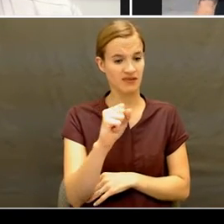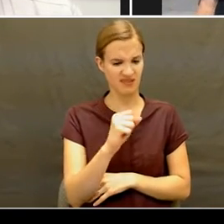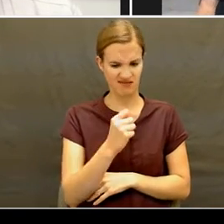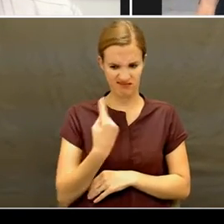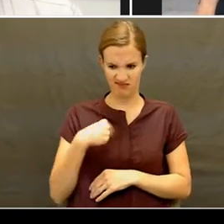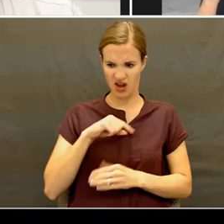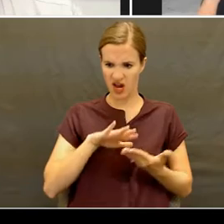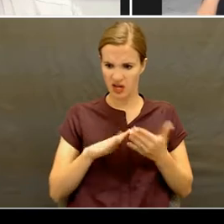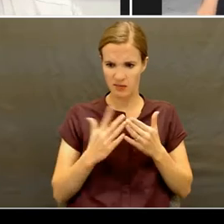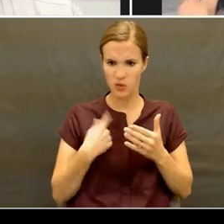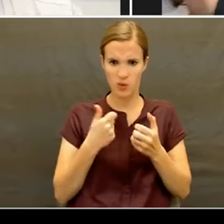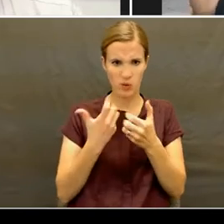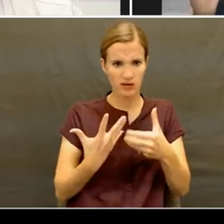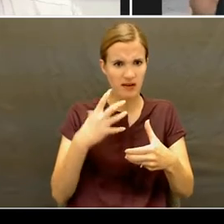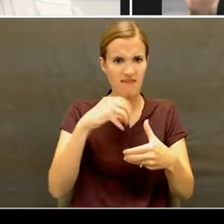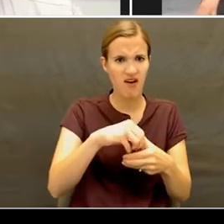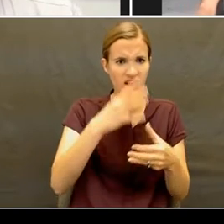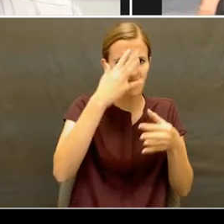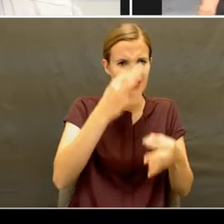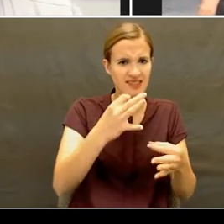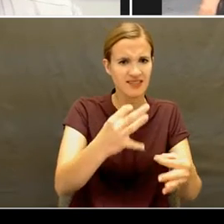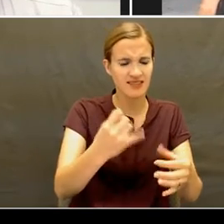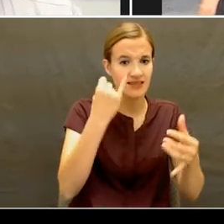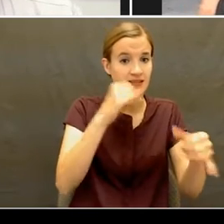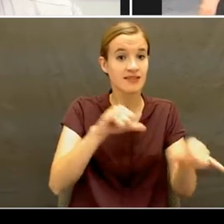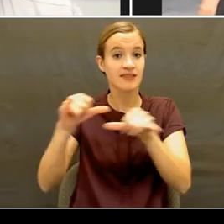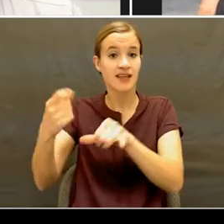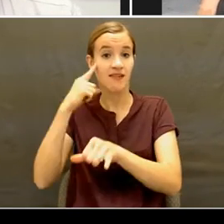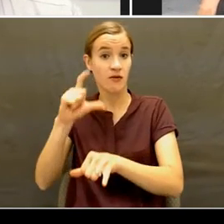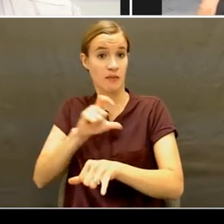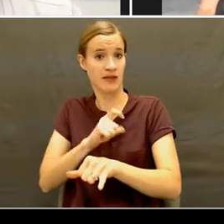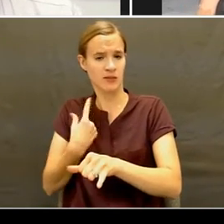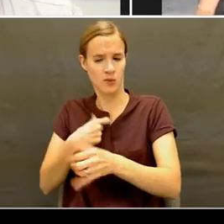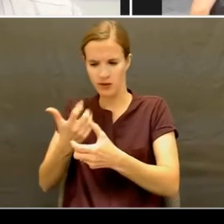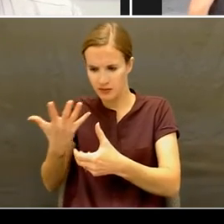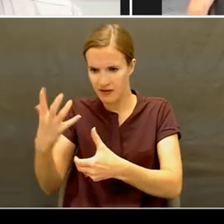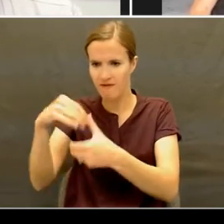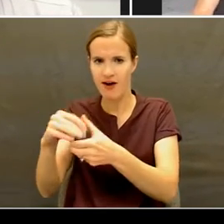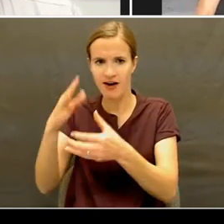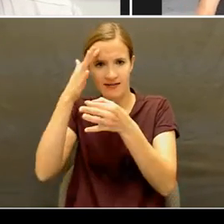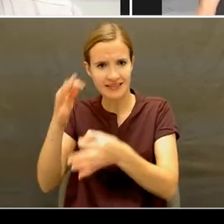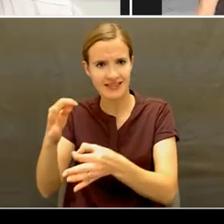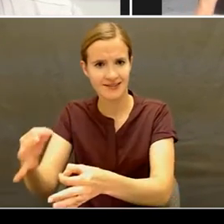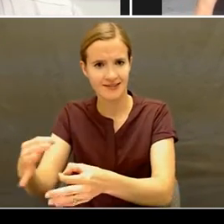that's such a big thing. And we realize that, you know, now we've also realized that, that we've